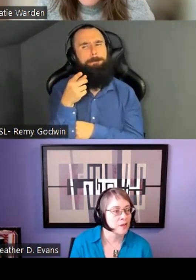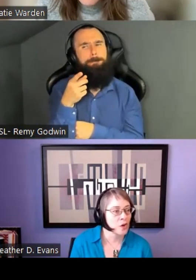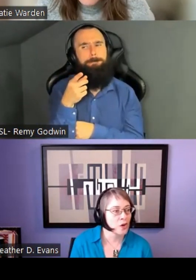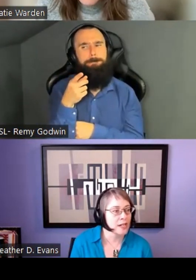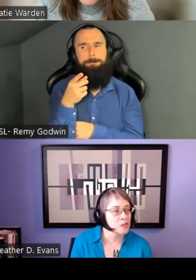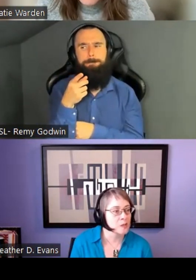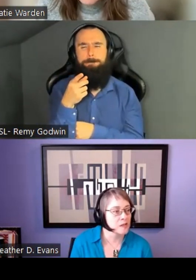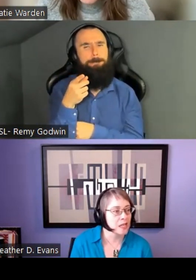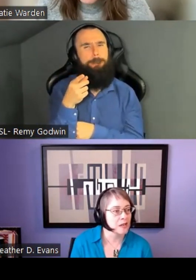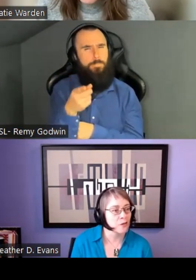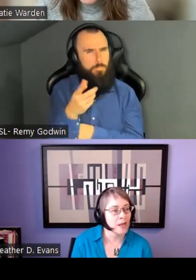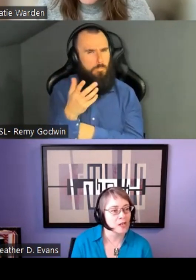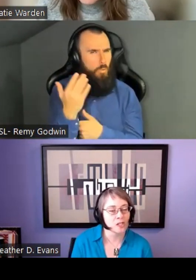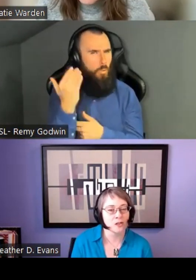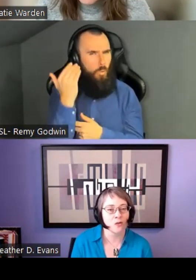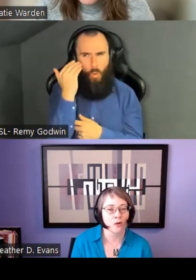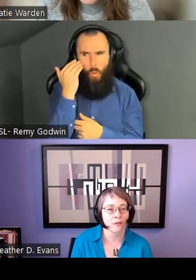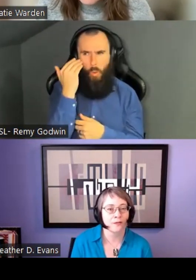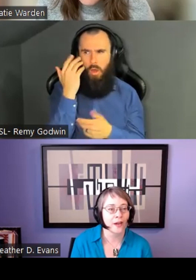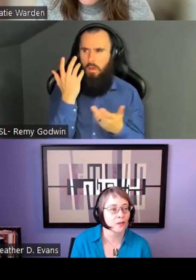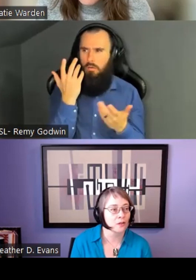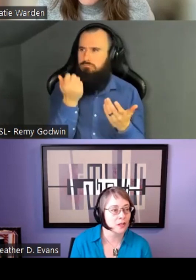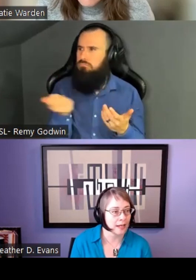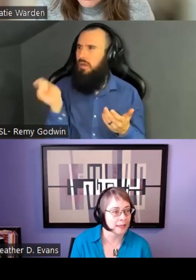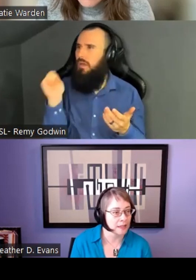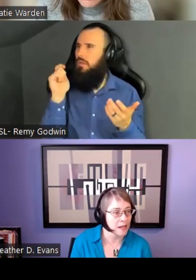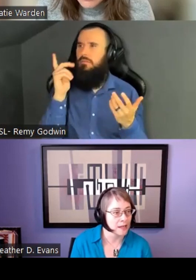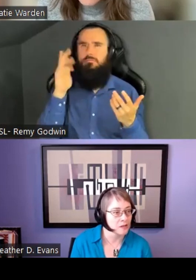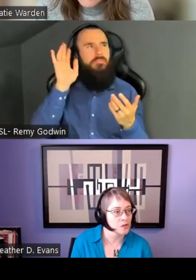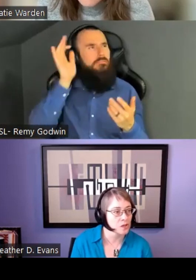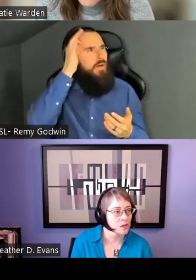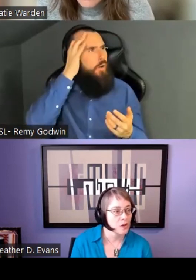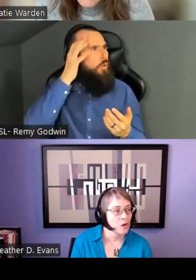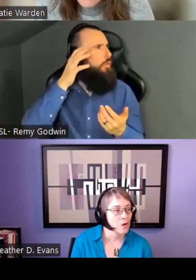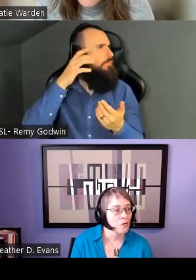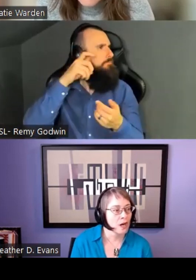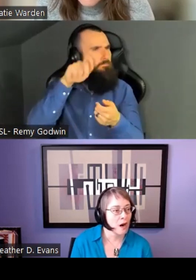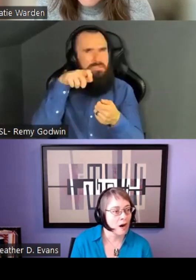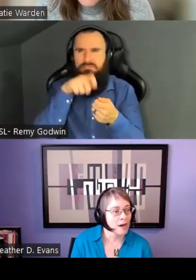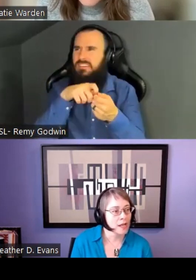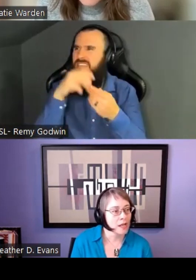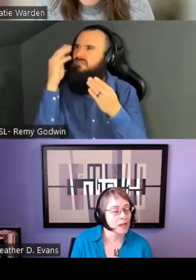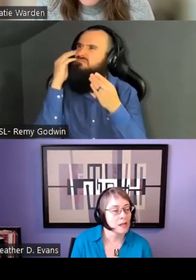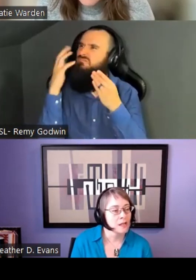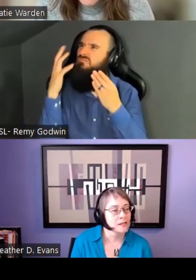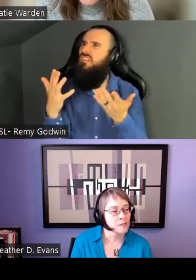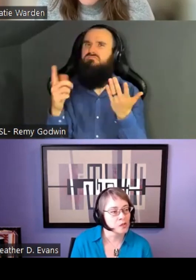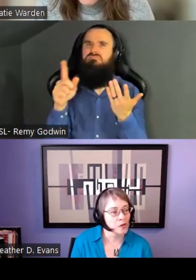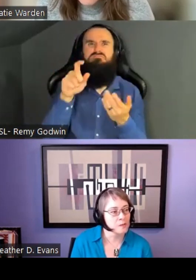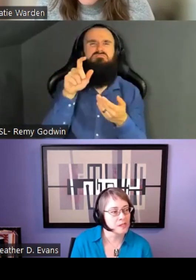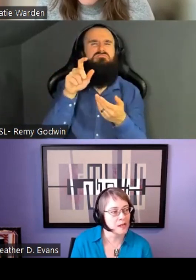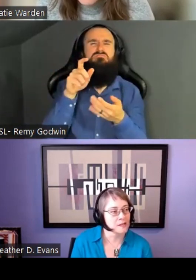have you heard any specific information or federal guidelines regarding some circumstances